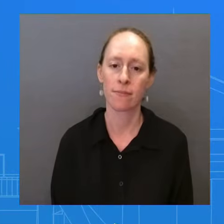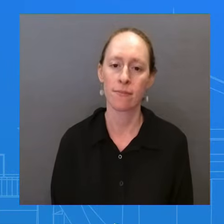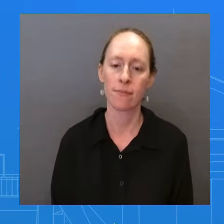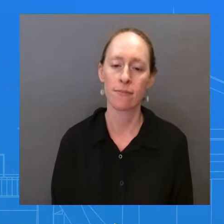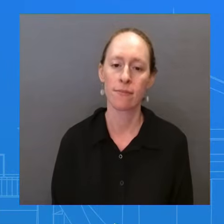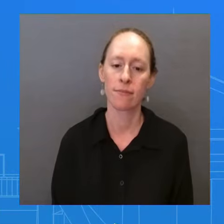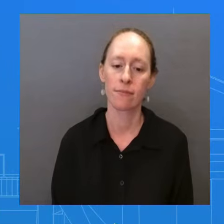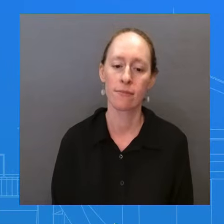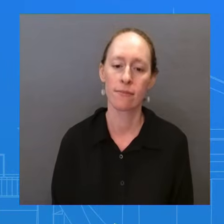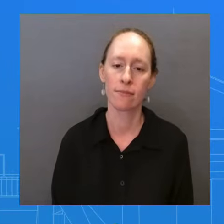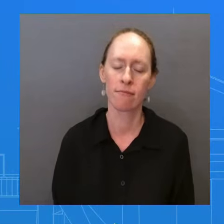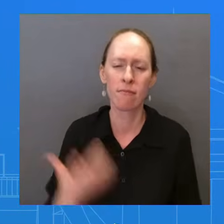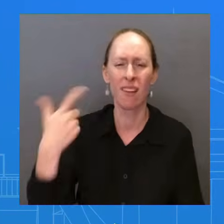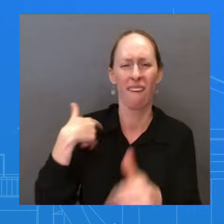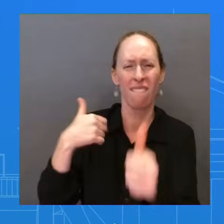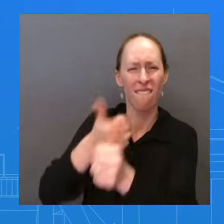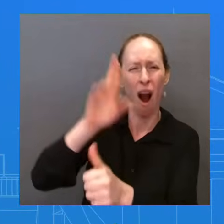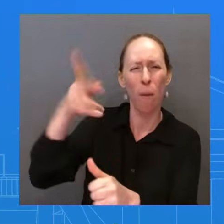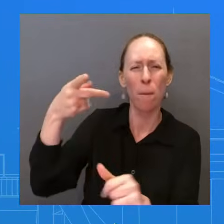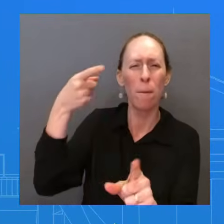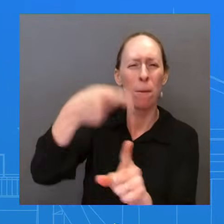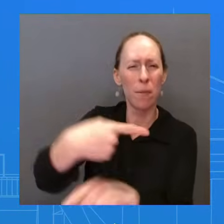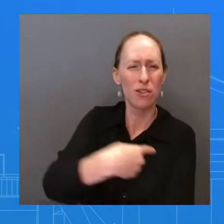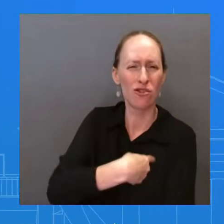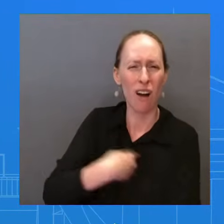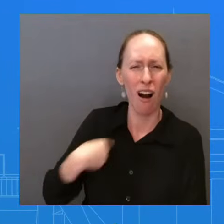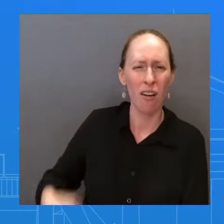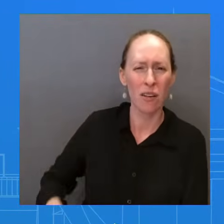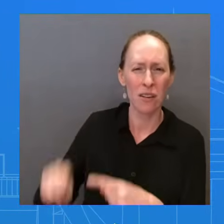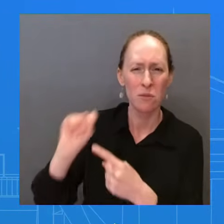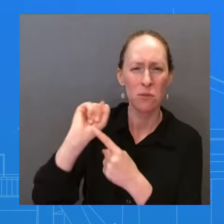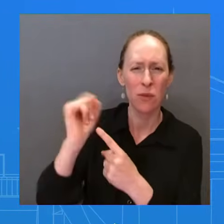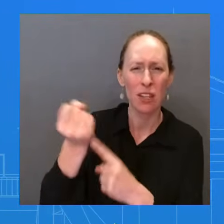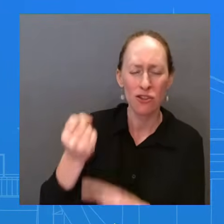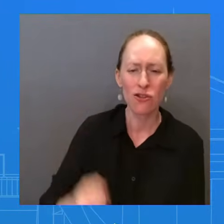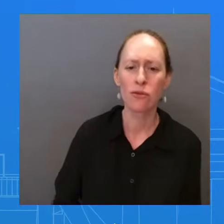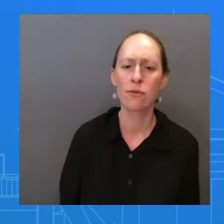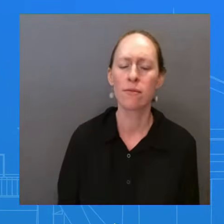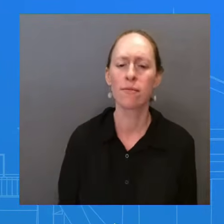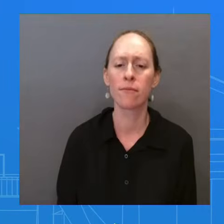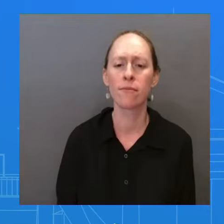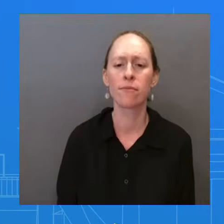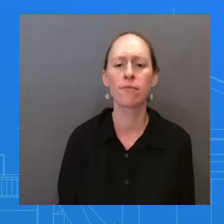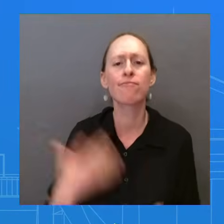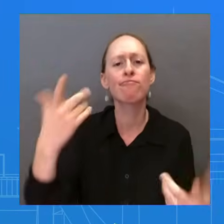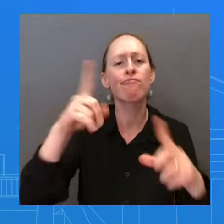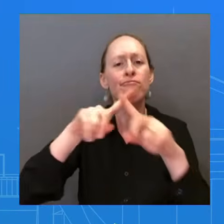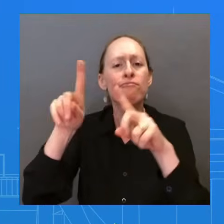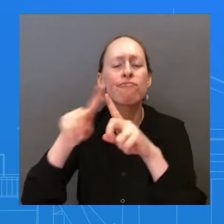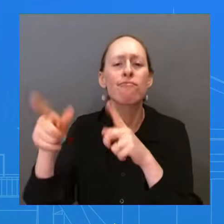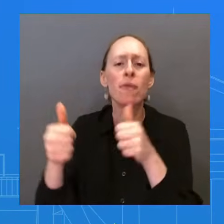I think from our conversations with administration officials, including Jake Sullivan, there's a clear message that both the U.S. and the Chinese